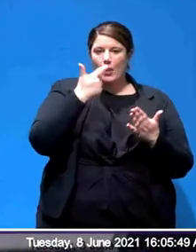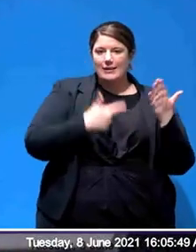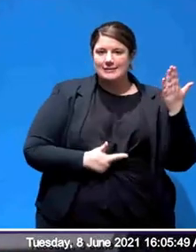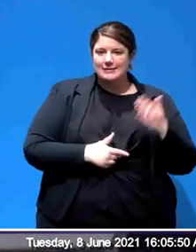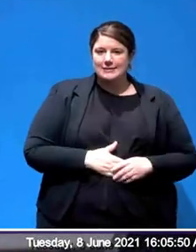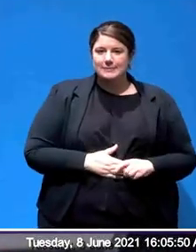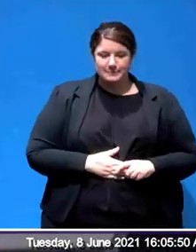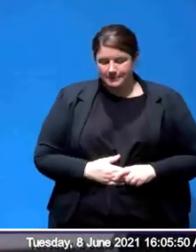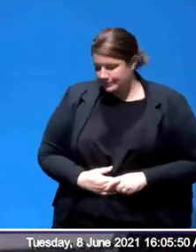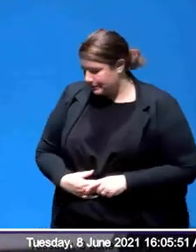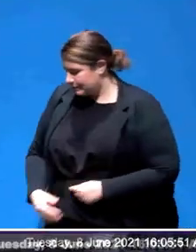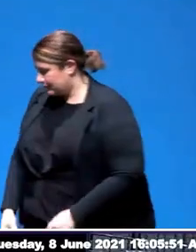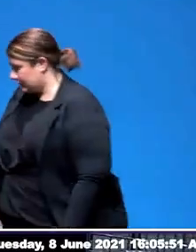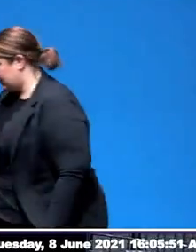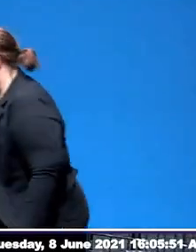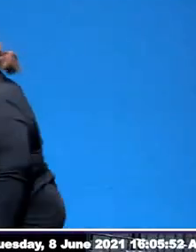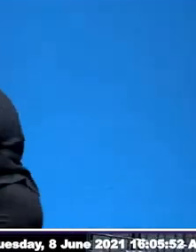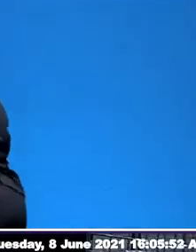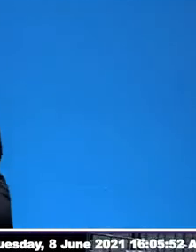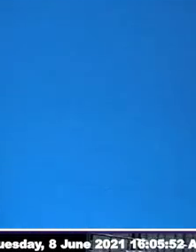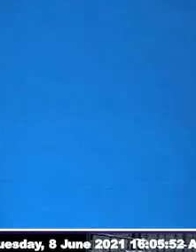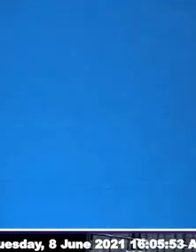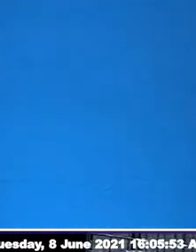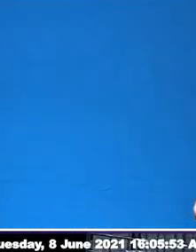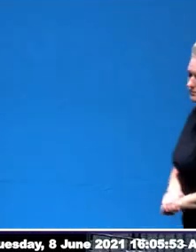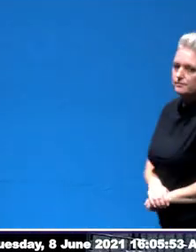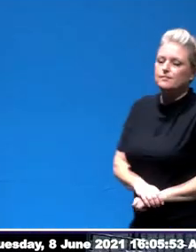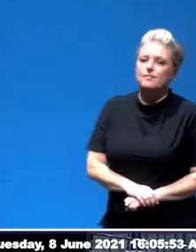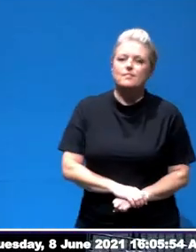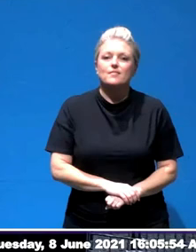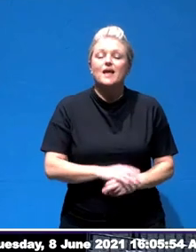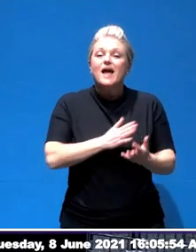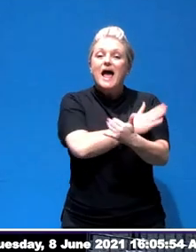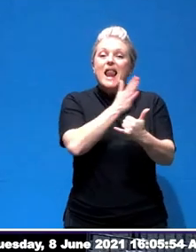Last question, Chair, since he's guiding me on how to ask questions.